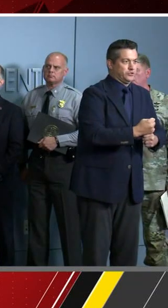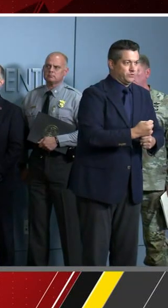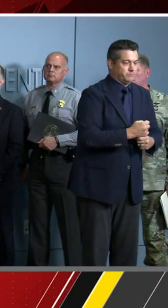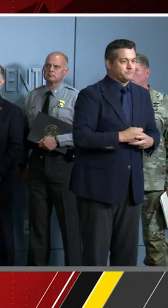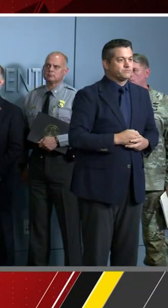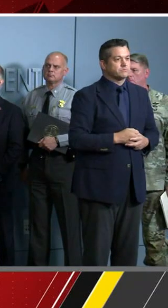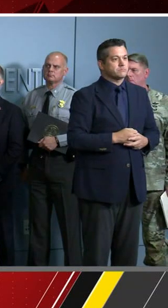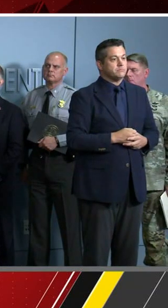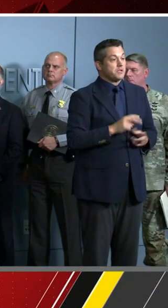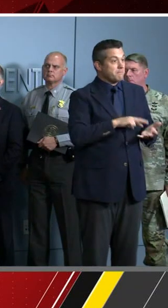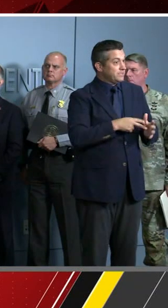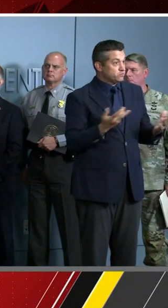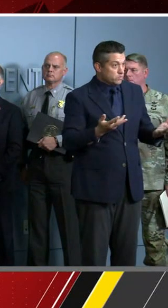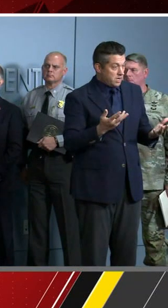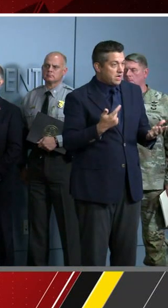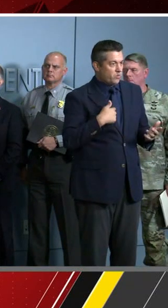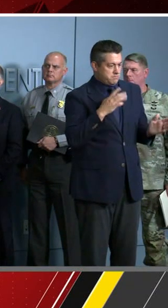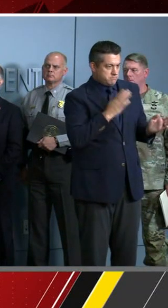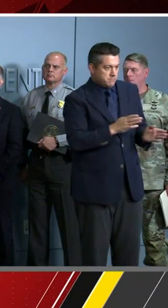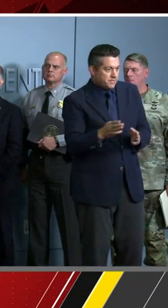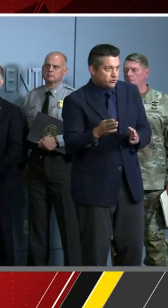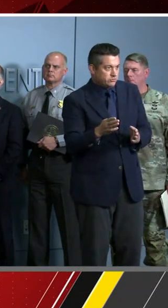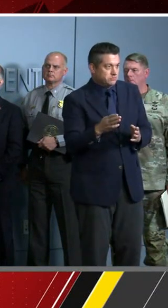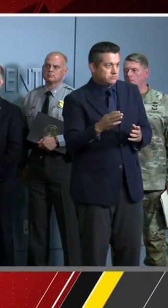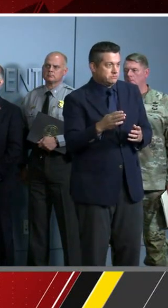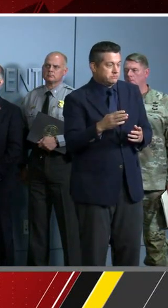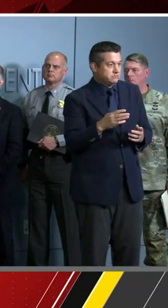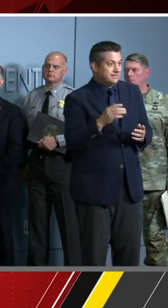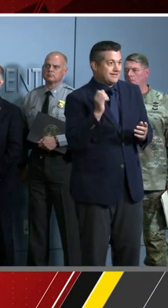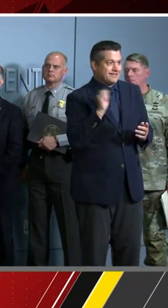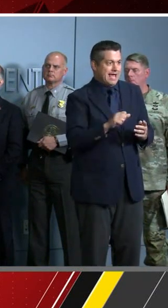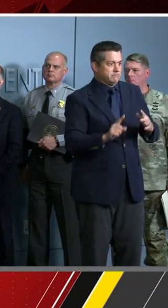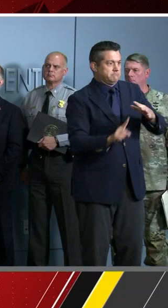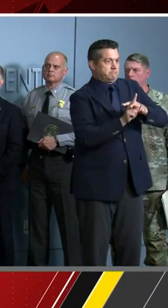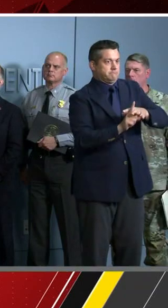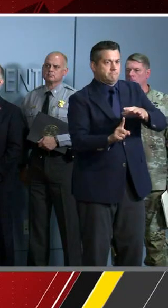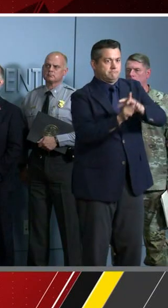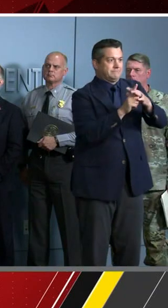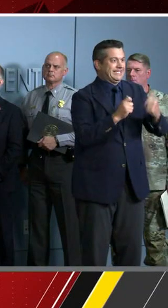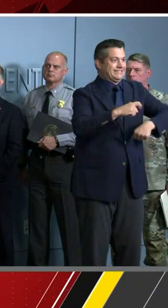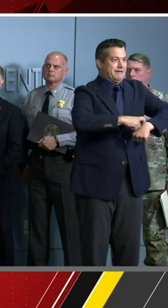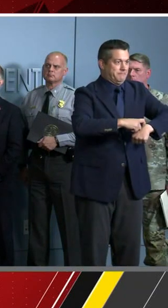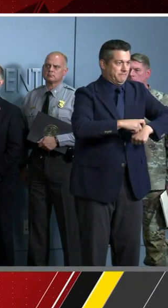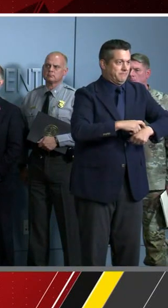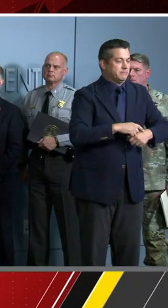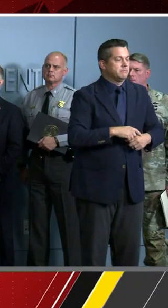understand that these storms can